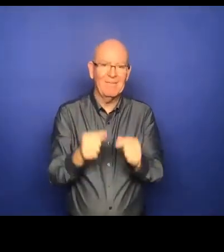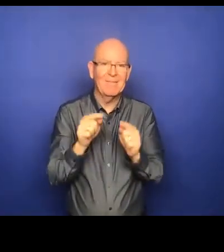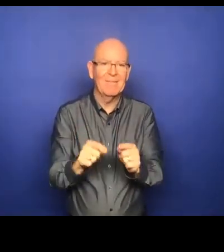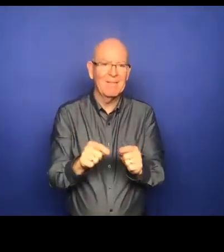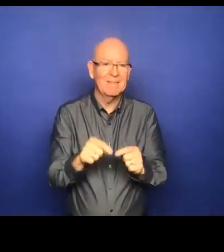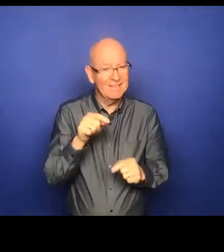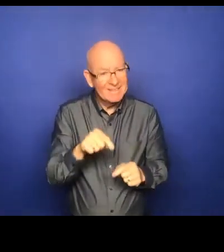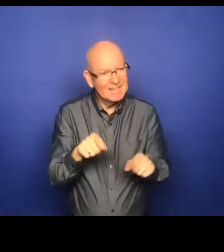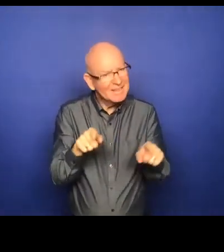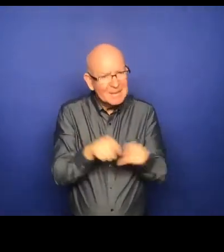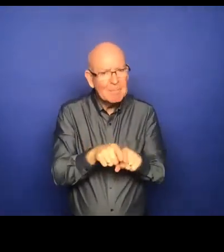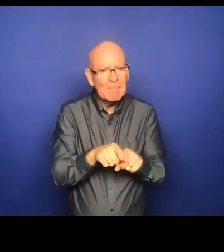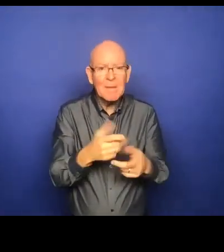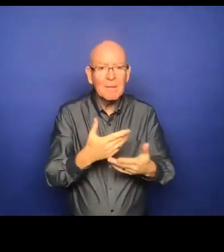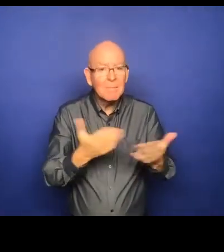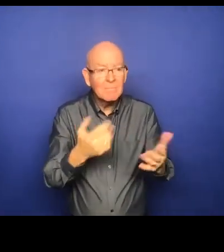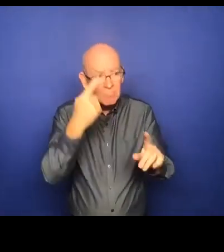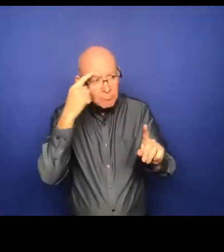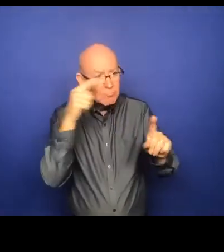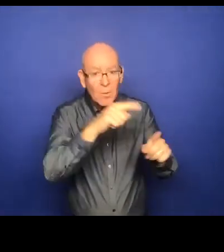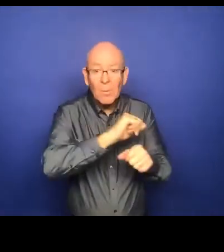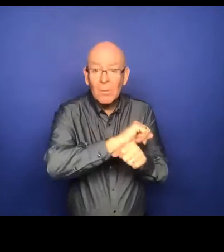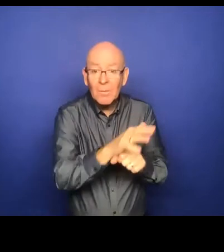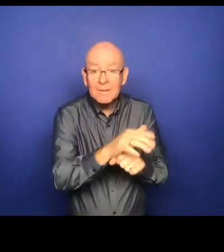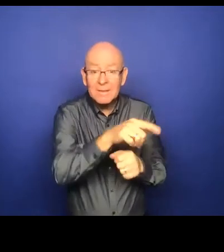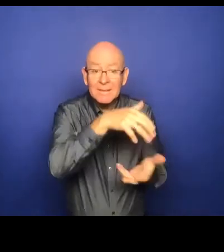be conducted. That disaggregation gives you a